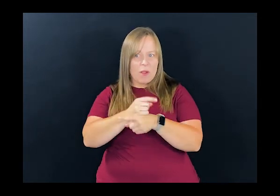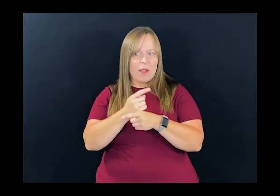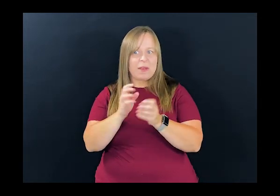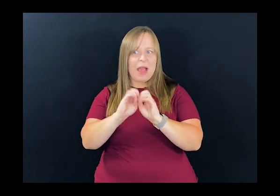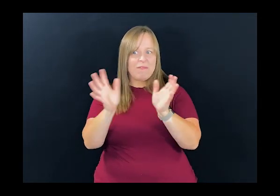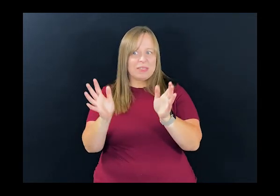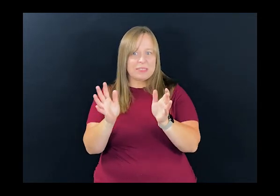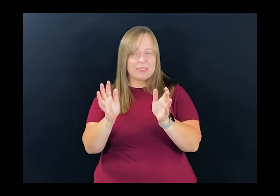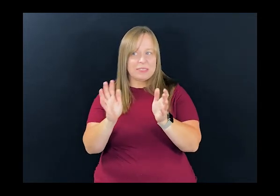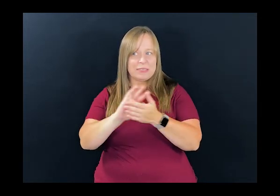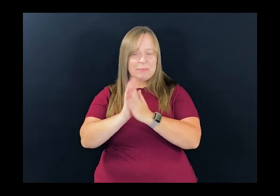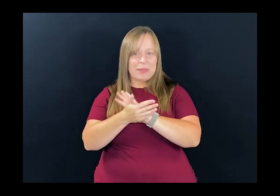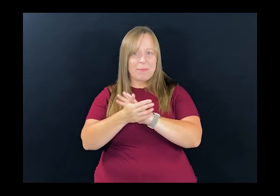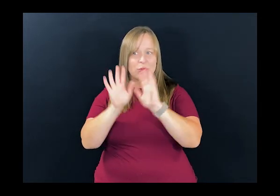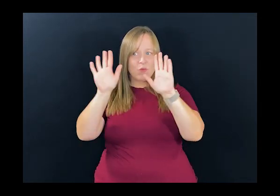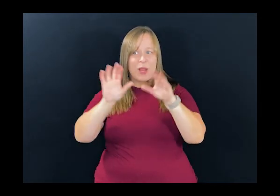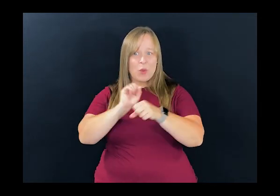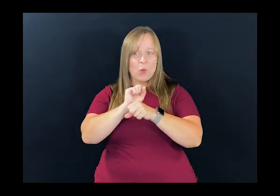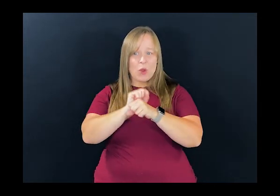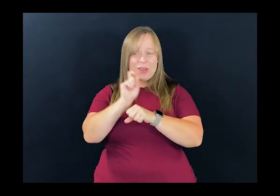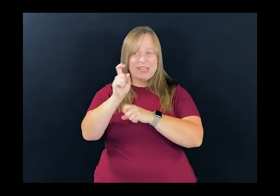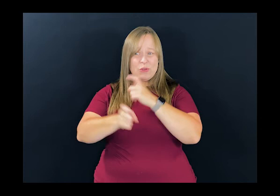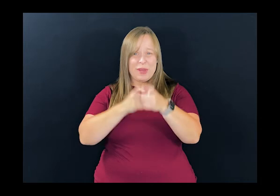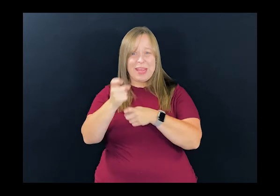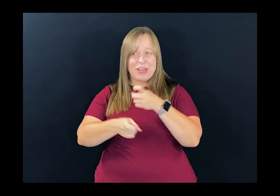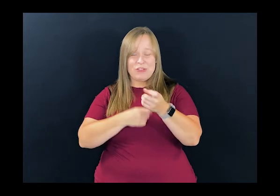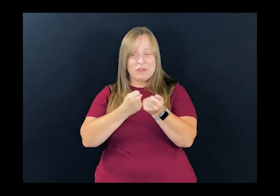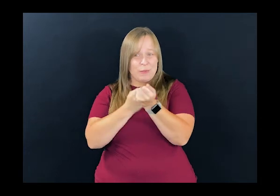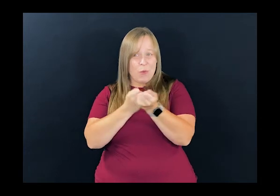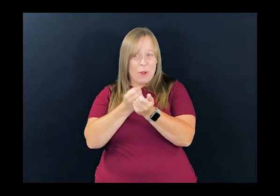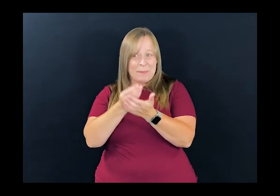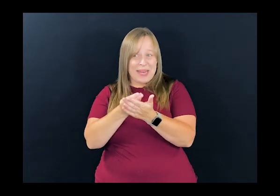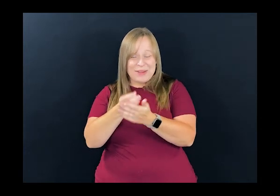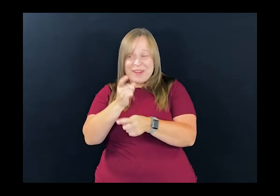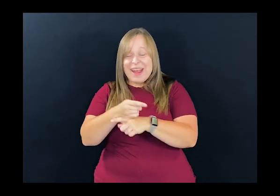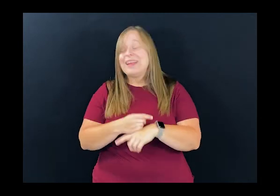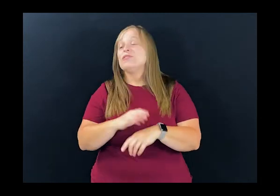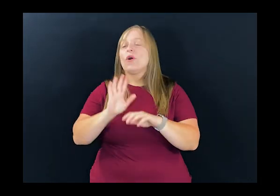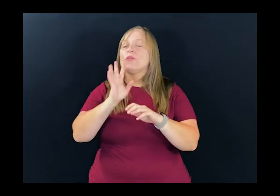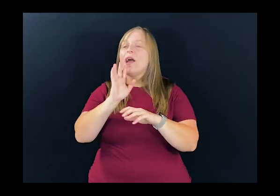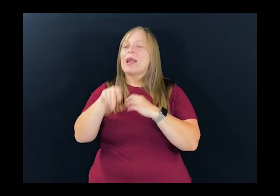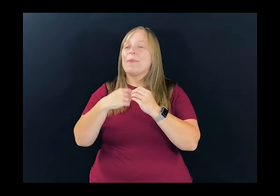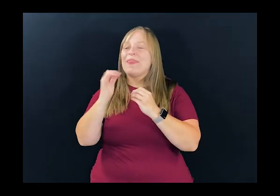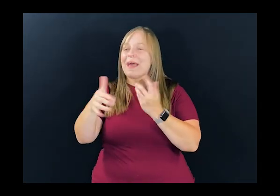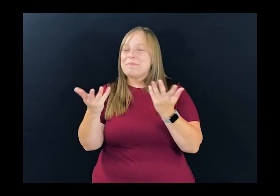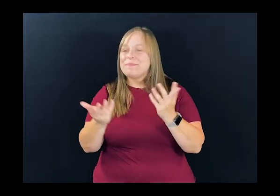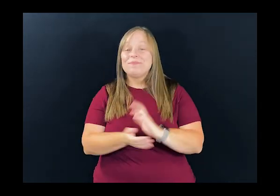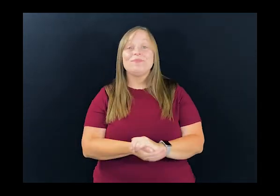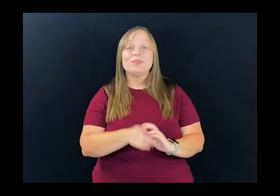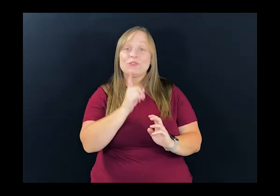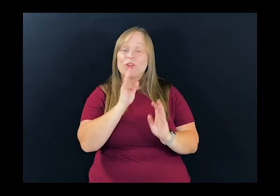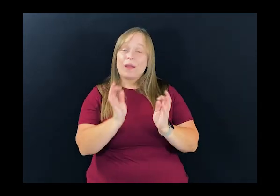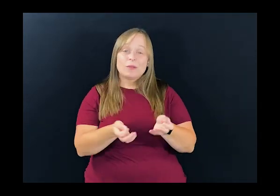obviously in order for you to do this great work, you need to have support. So let's talk a little bit about that. [Donna] Absolutely.